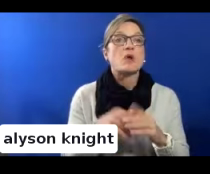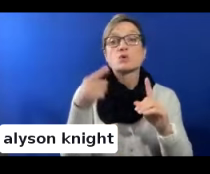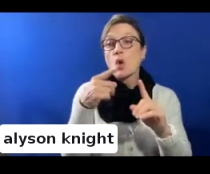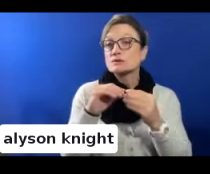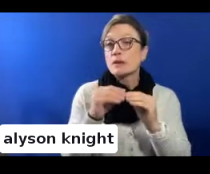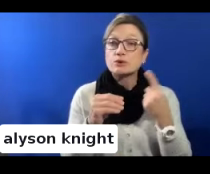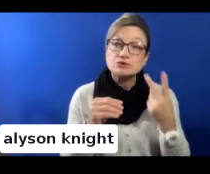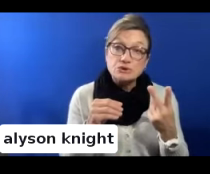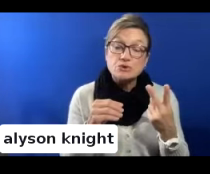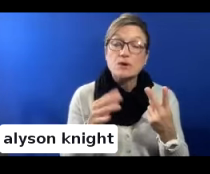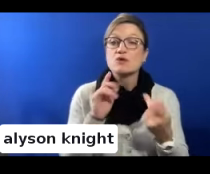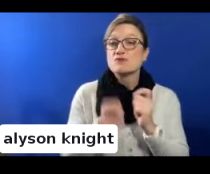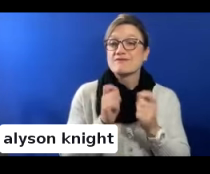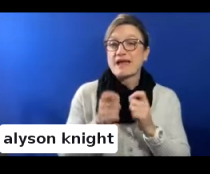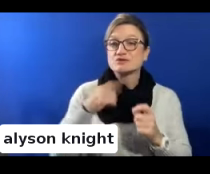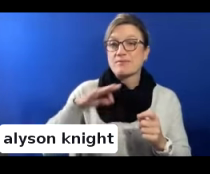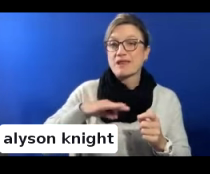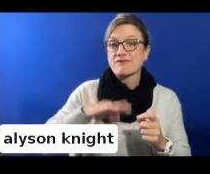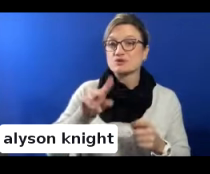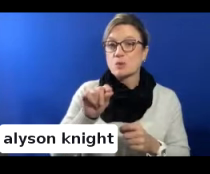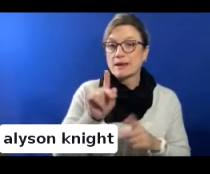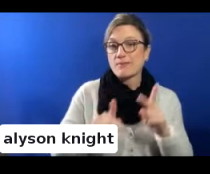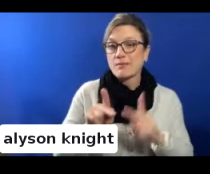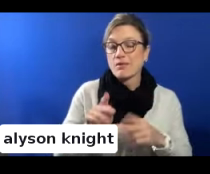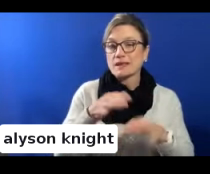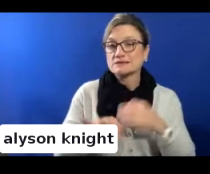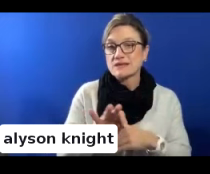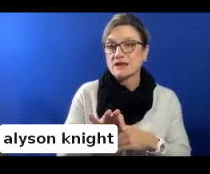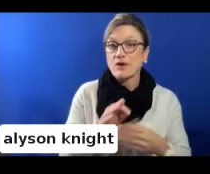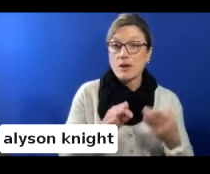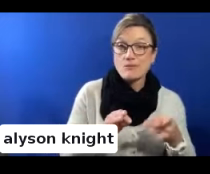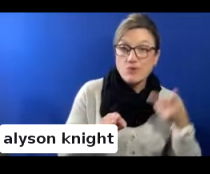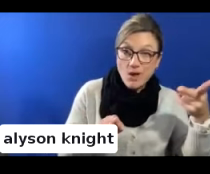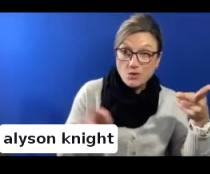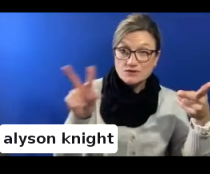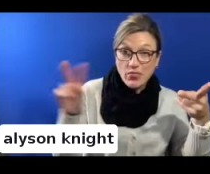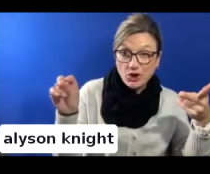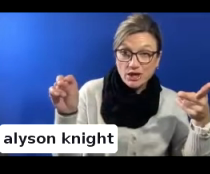was revised to benefit 20 people versus the proposed 30 people with